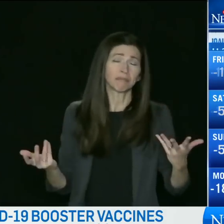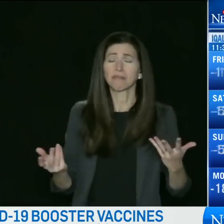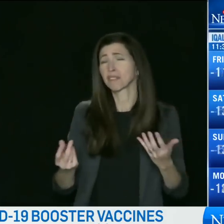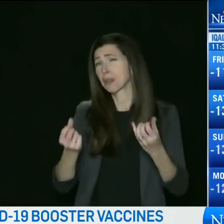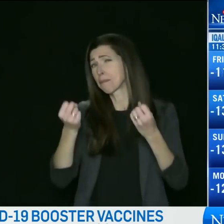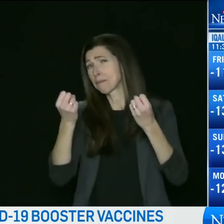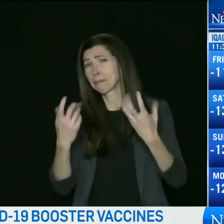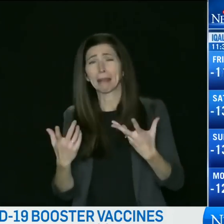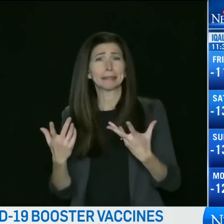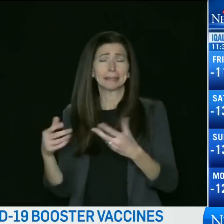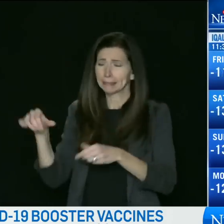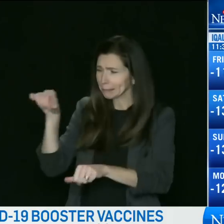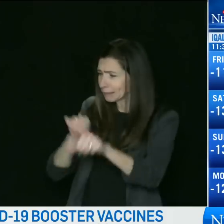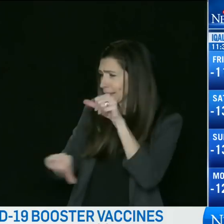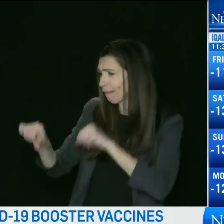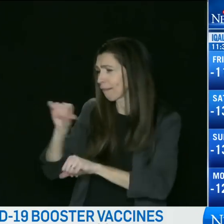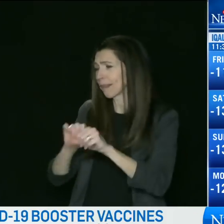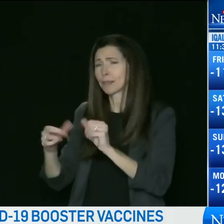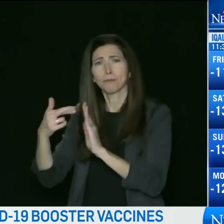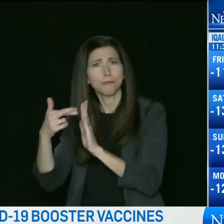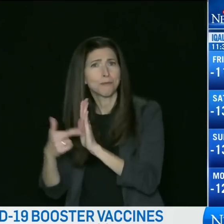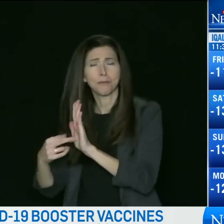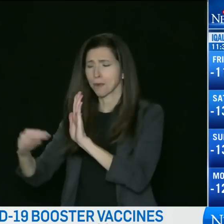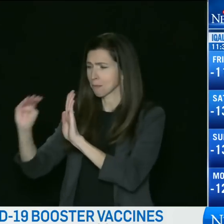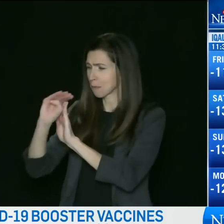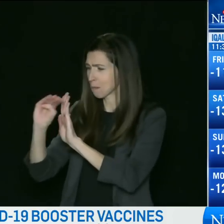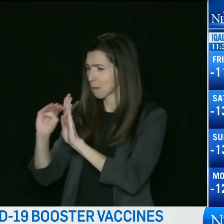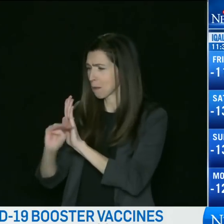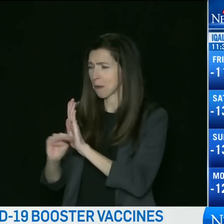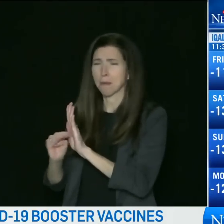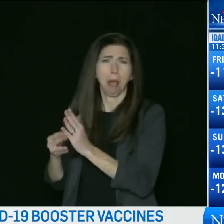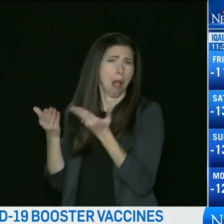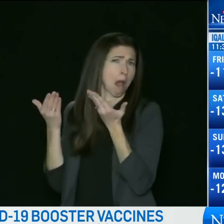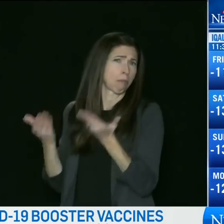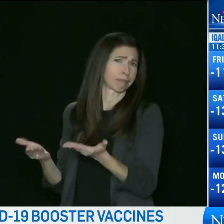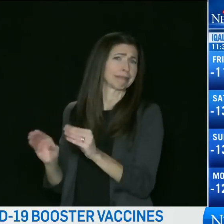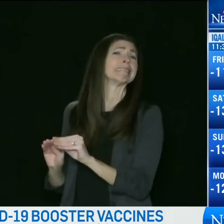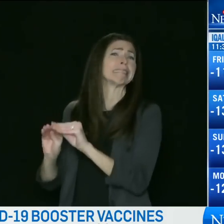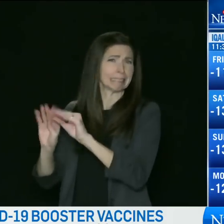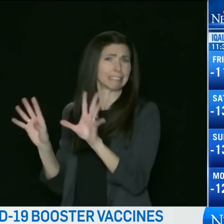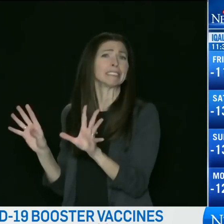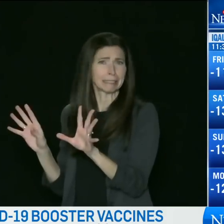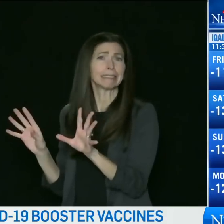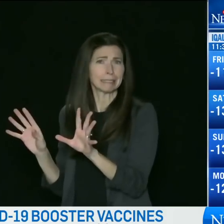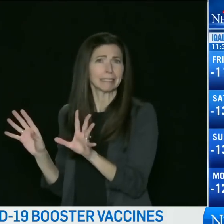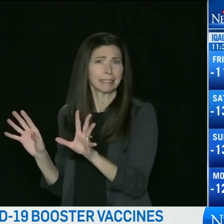EVEN WITH THE PRINCIPLES OF